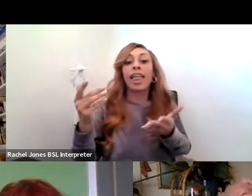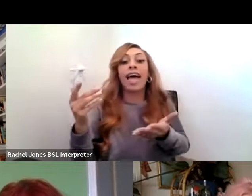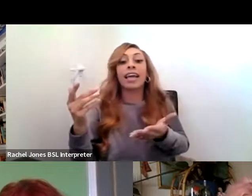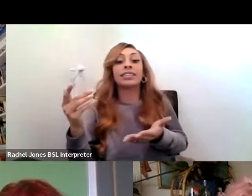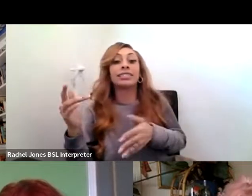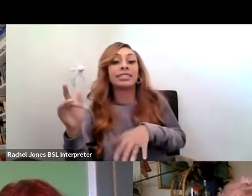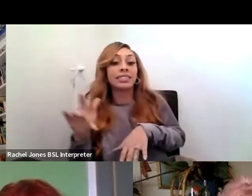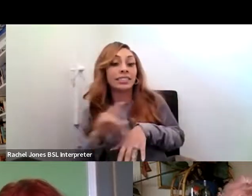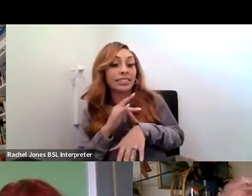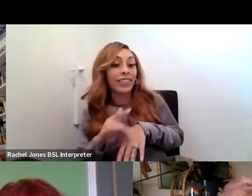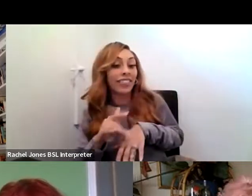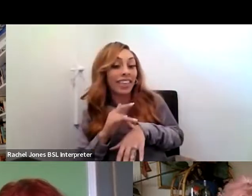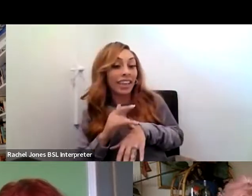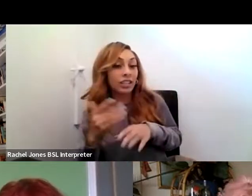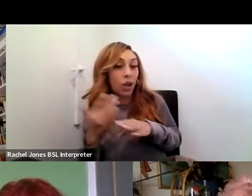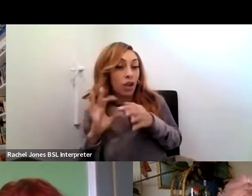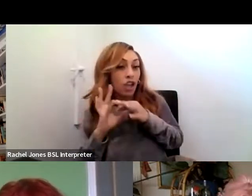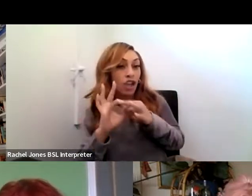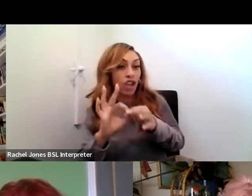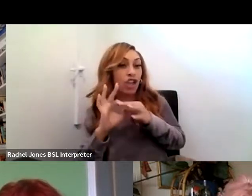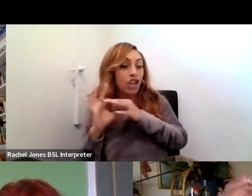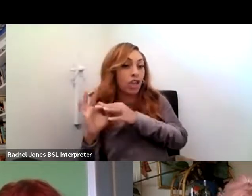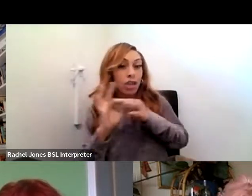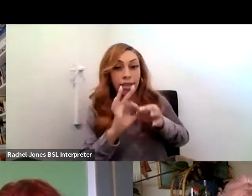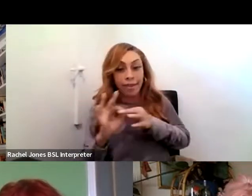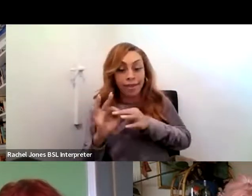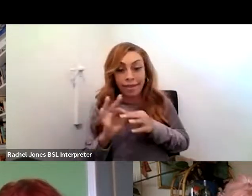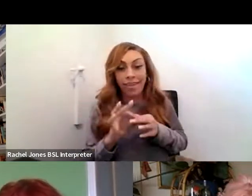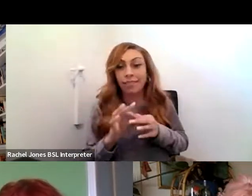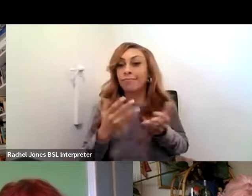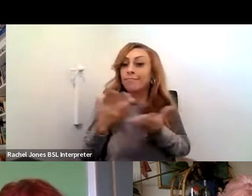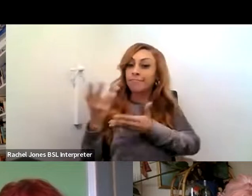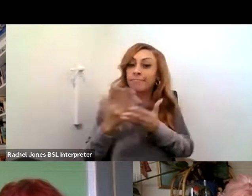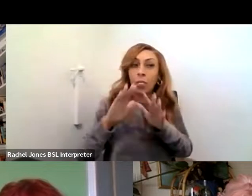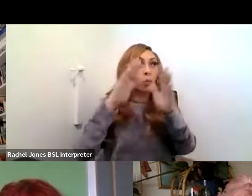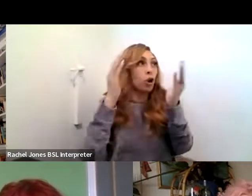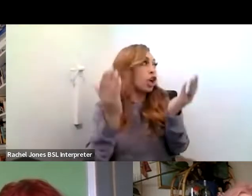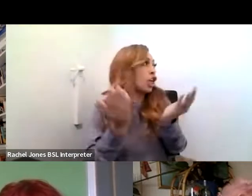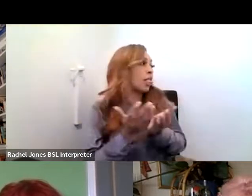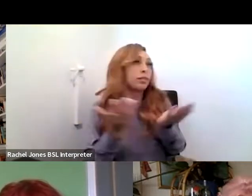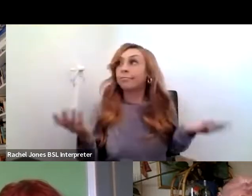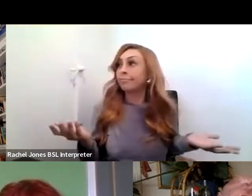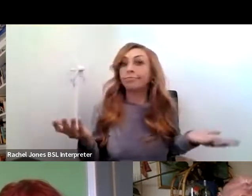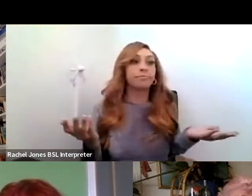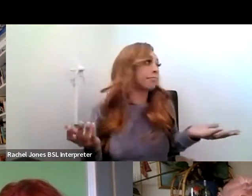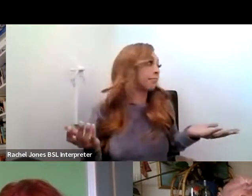and a lot of the conversation we had had with Kerry was how the whole world had thrown all its resources,